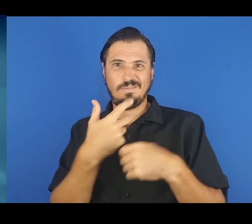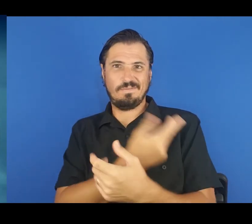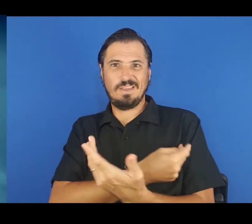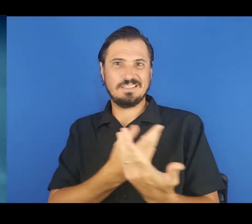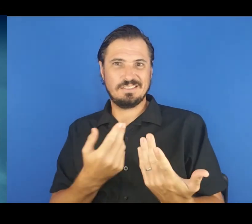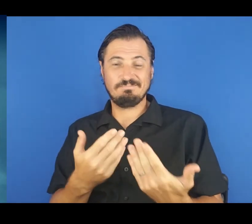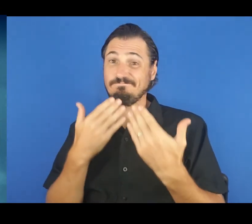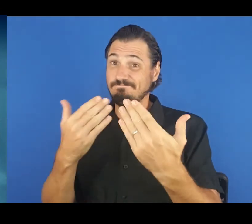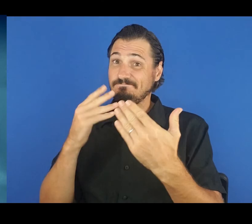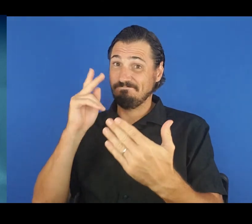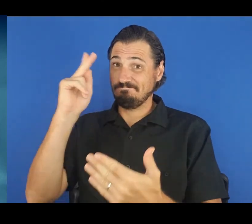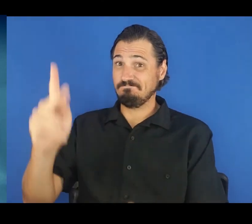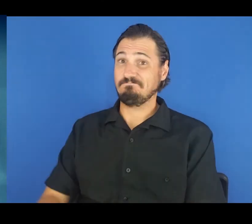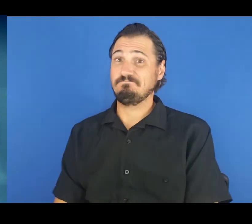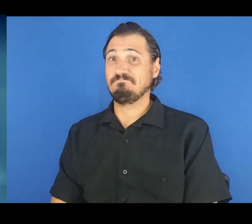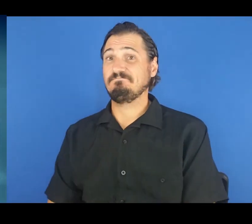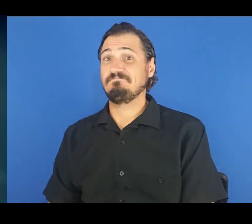Mahalo Kauaʻi